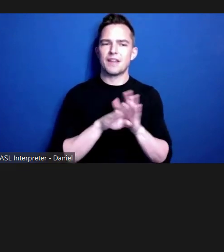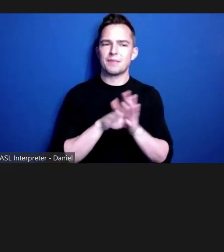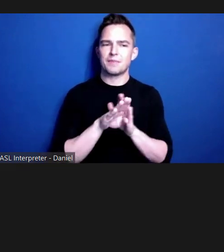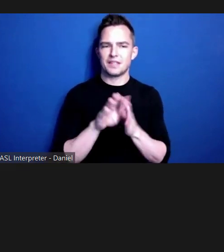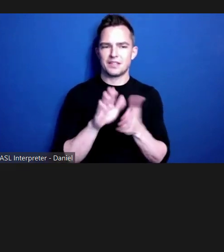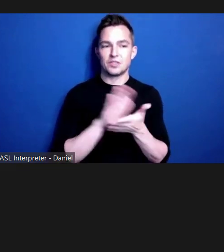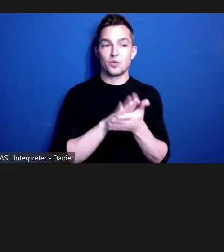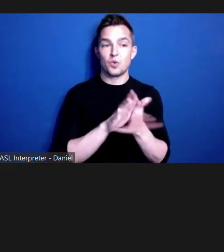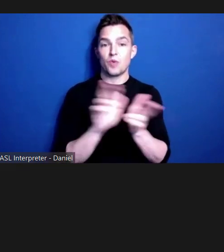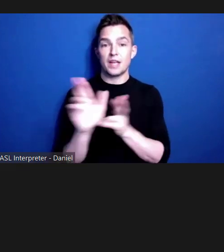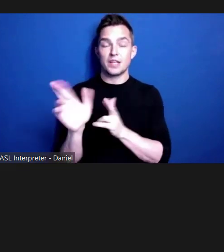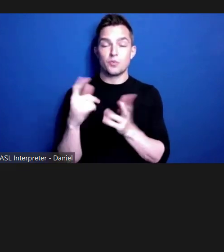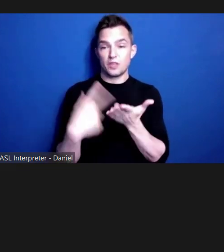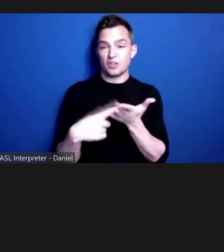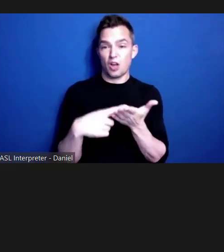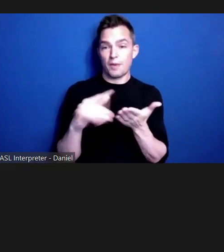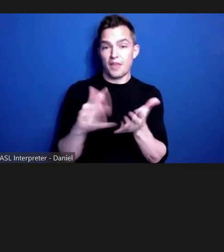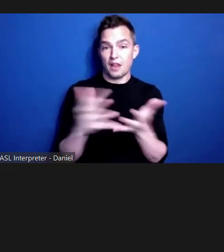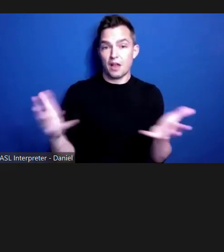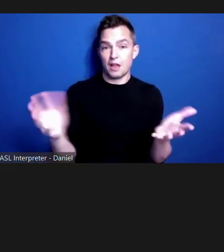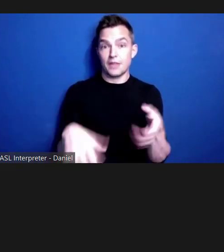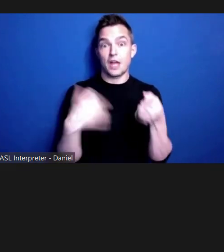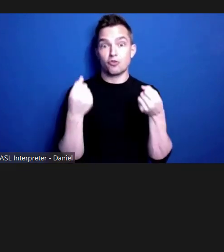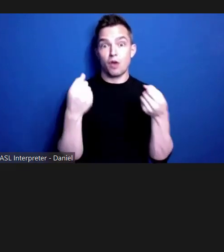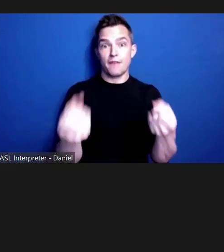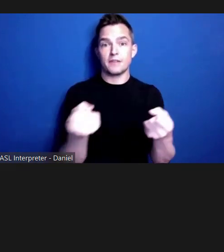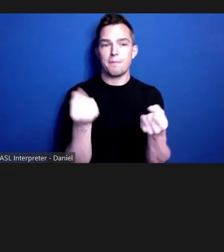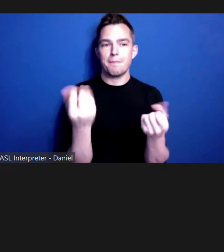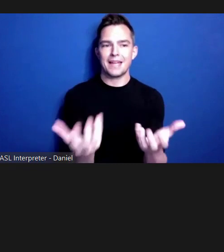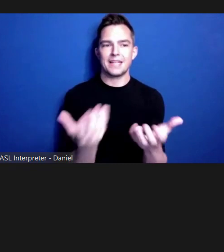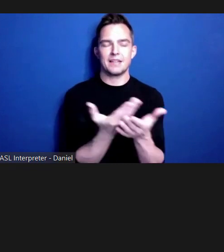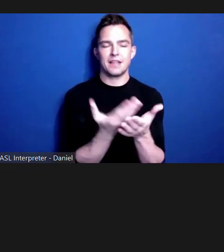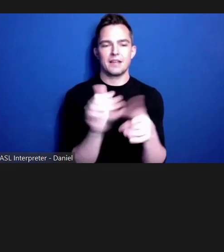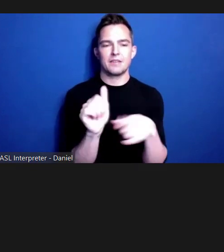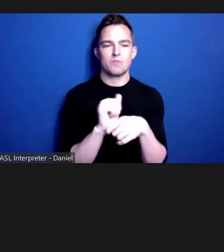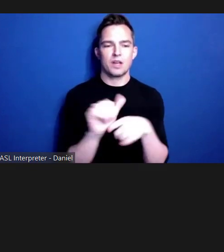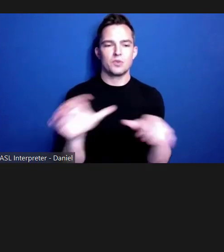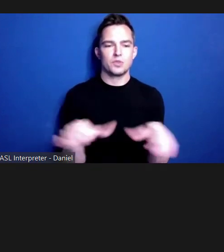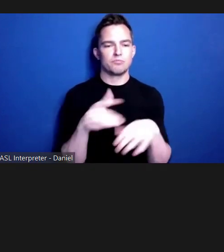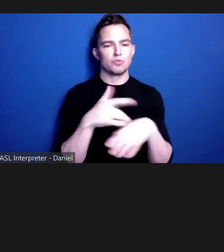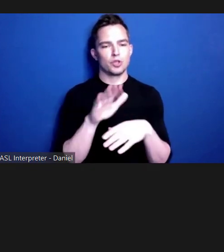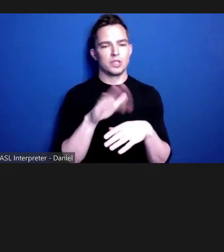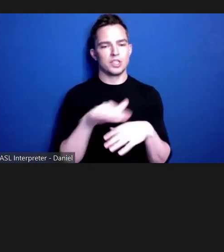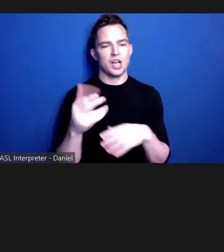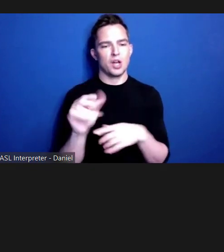of the practices that we see in early childhood settings, certainly